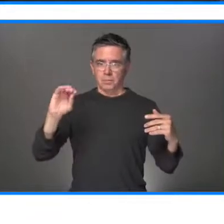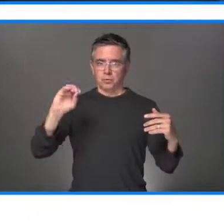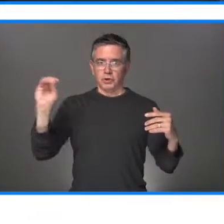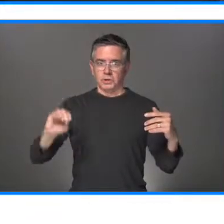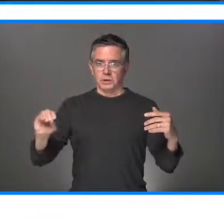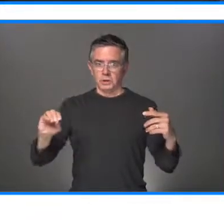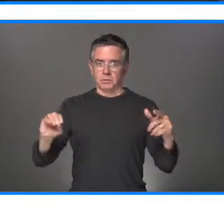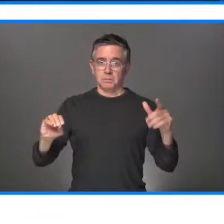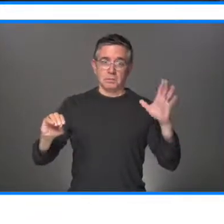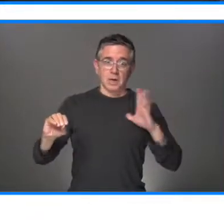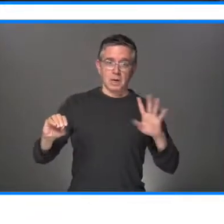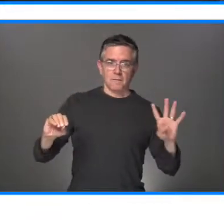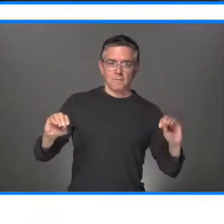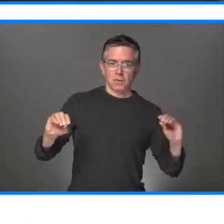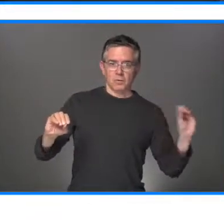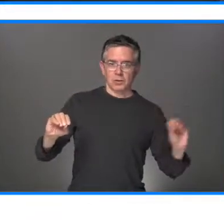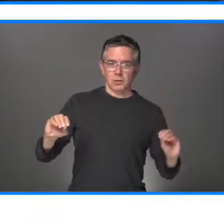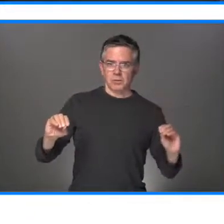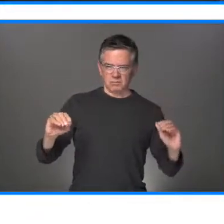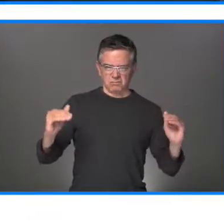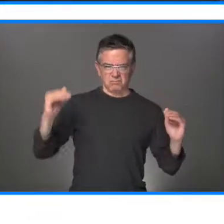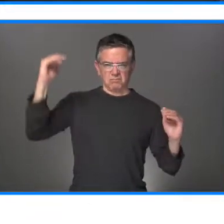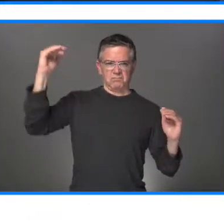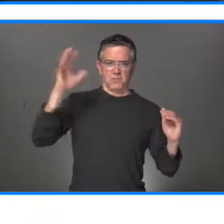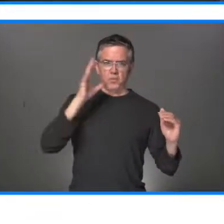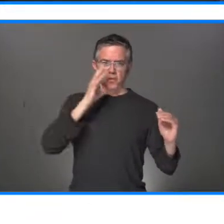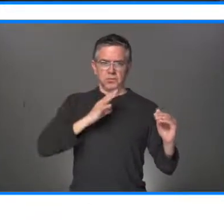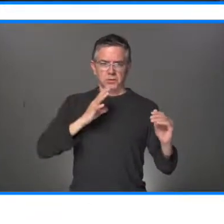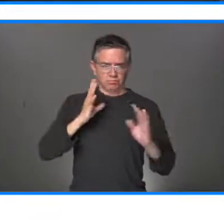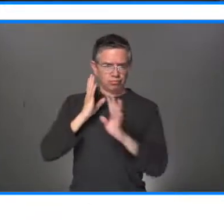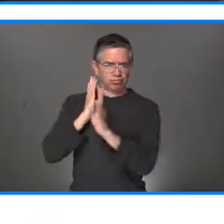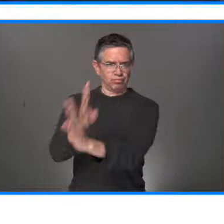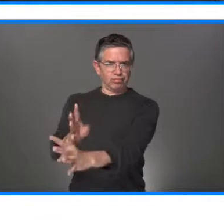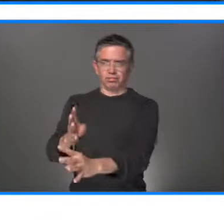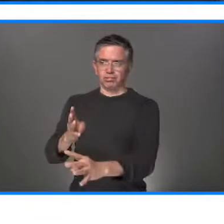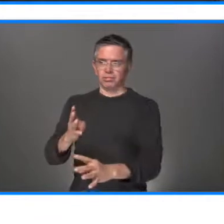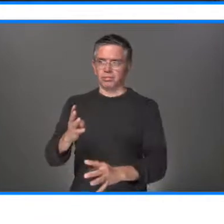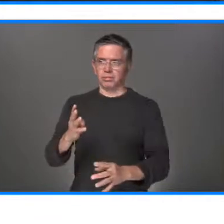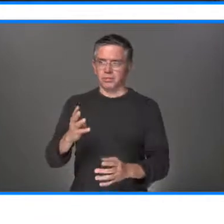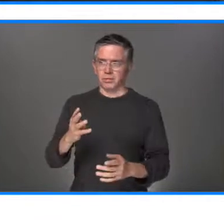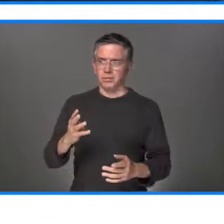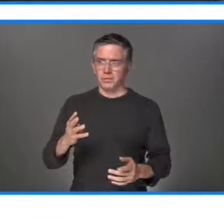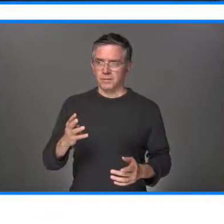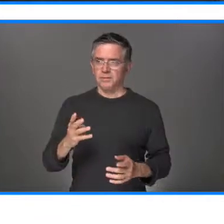Females are more likely to access care. And we do see here that a higher percentage of females